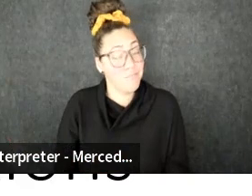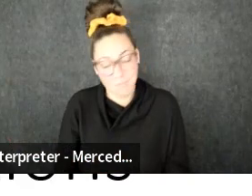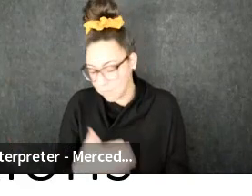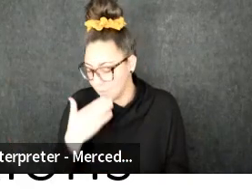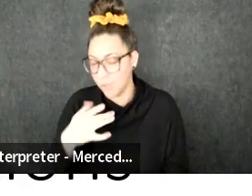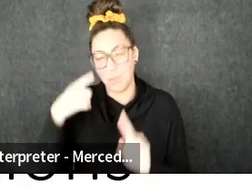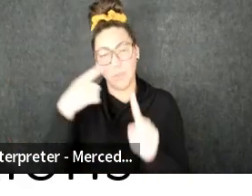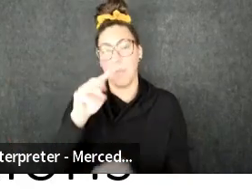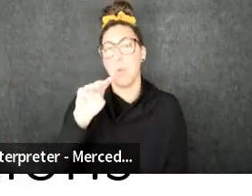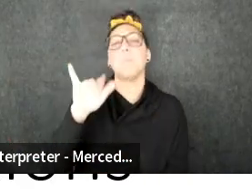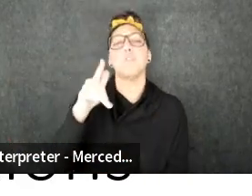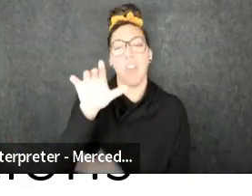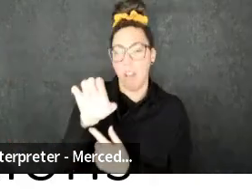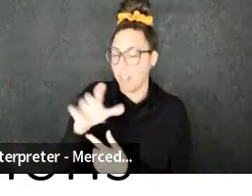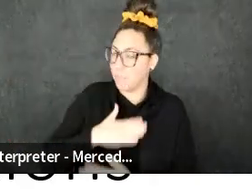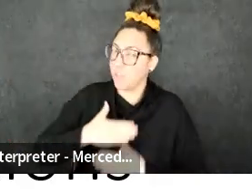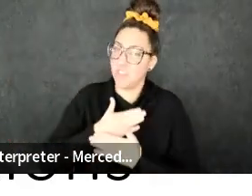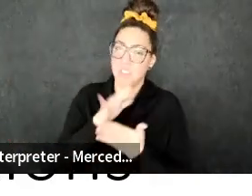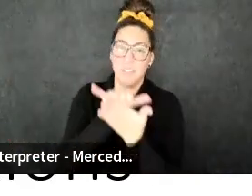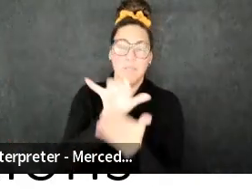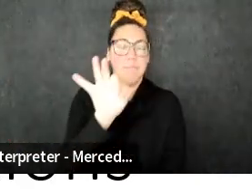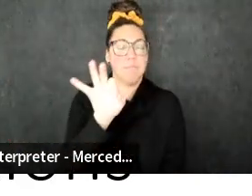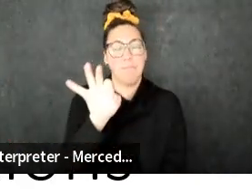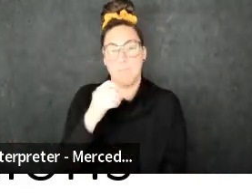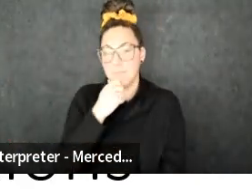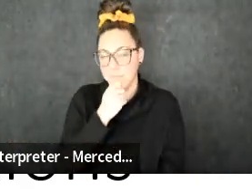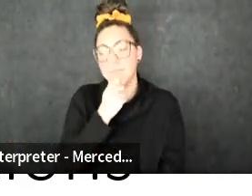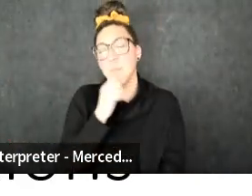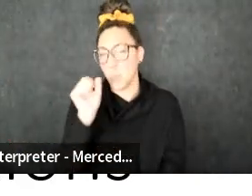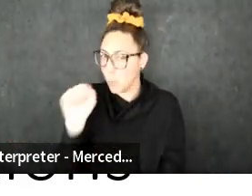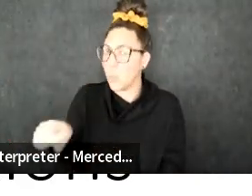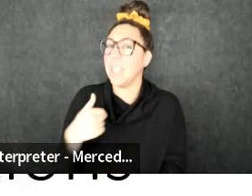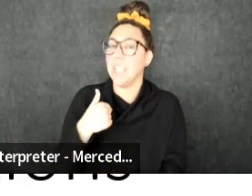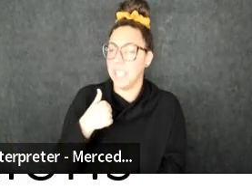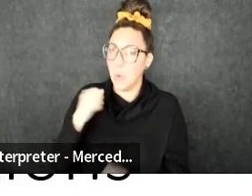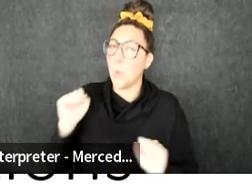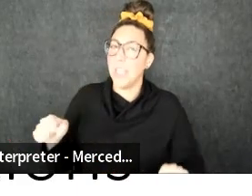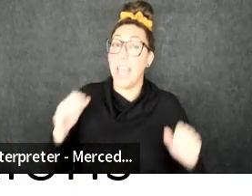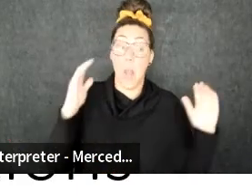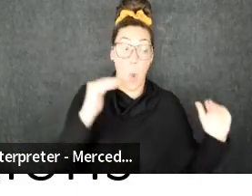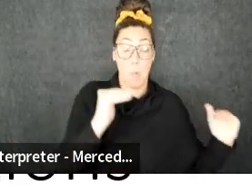And I appreciate your showing that we can be the holders of hope until they're able to get home for themselves.